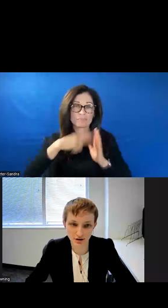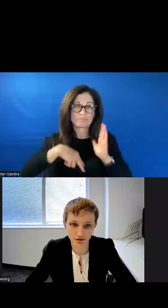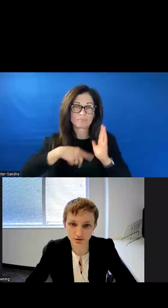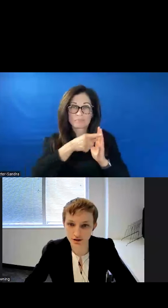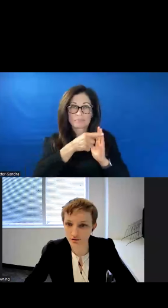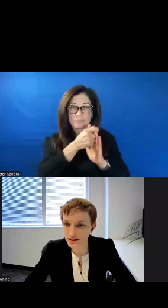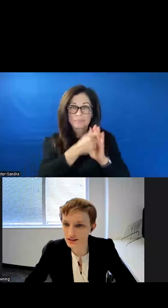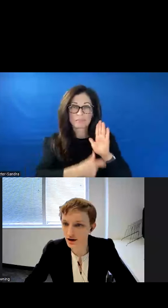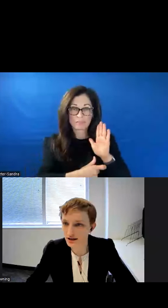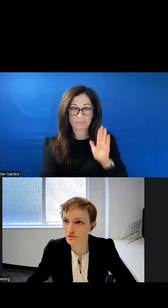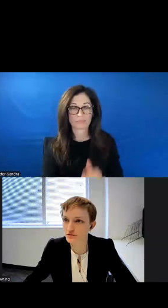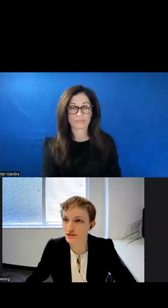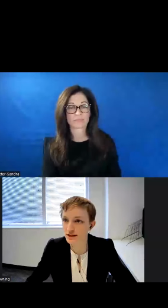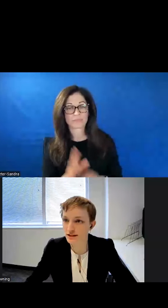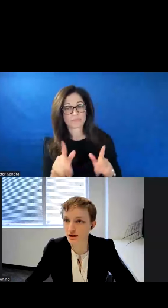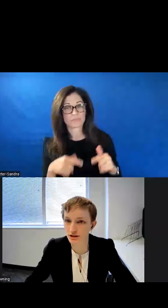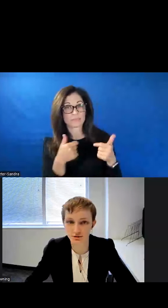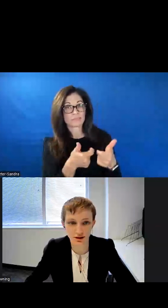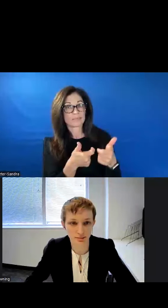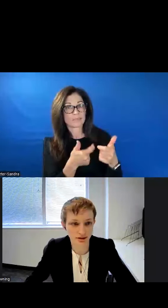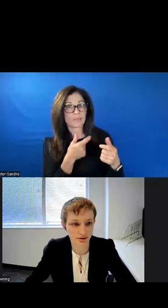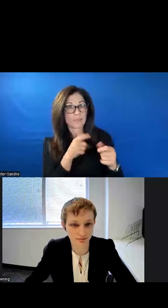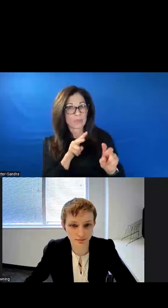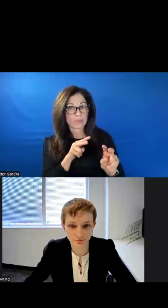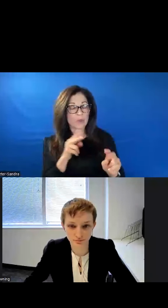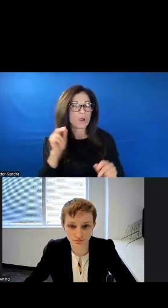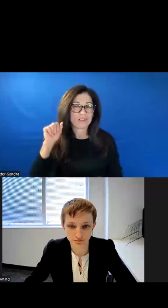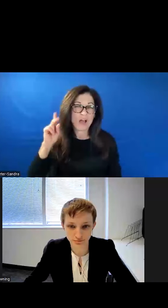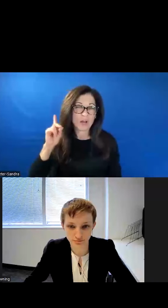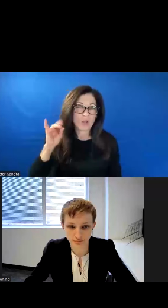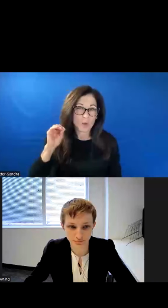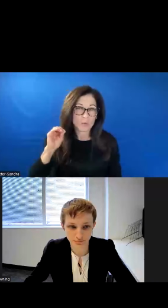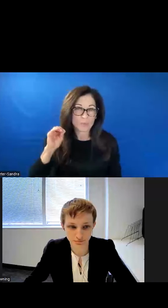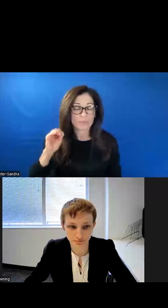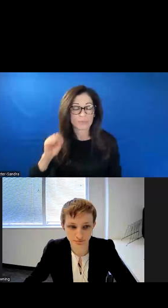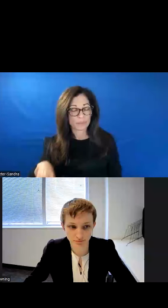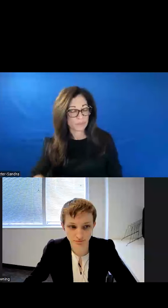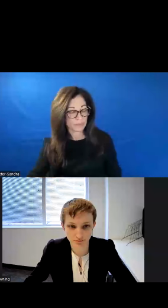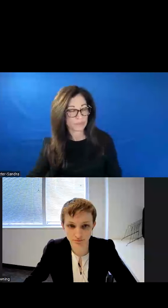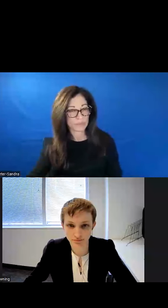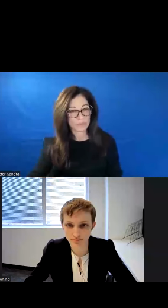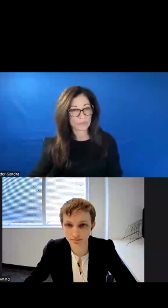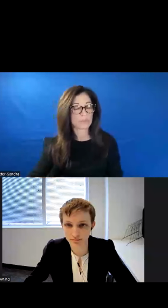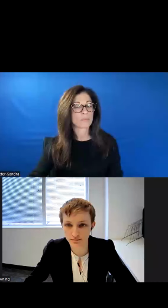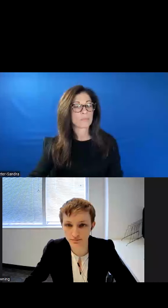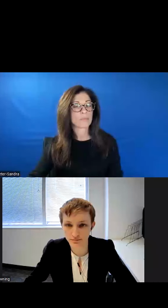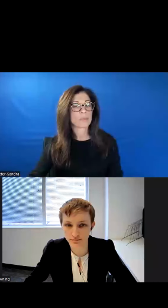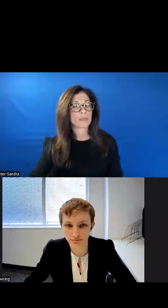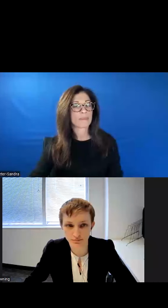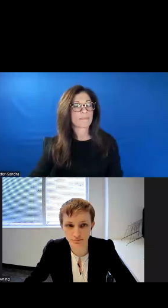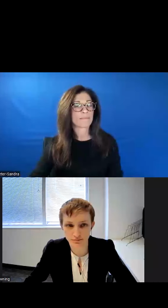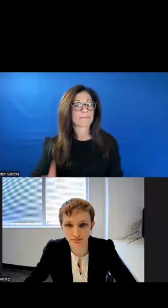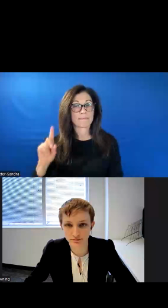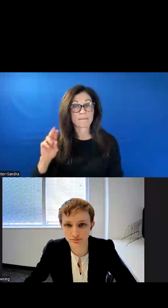ARTICLE. LET'S MOVE TO THE AUDIO CLIP. >>: WHAT I HAD TO LEARN IS